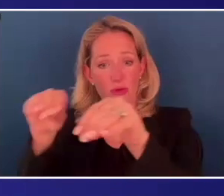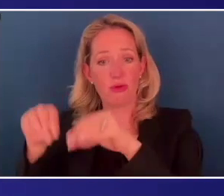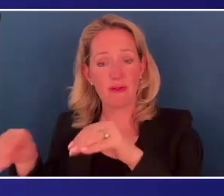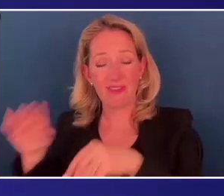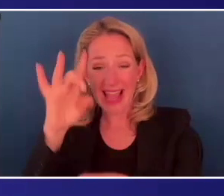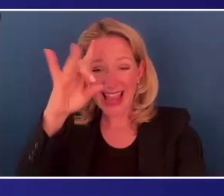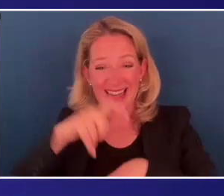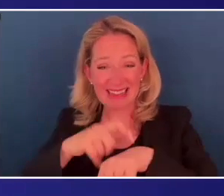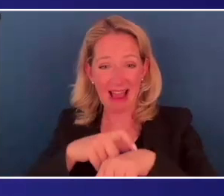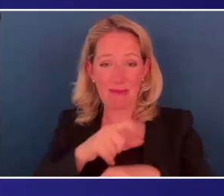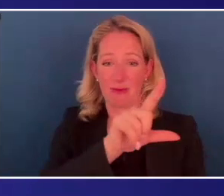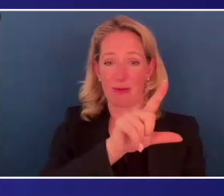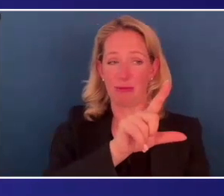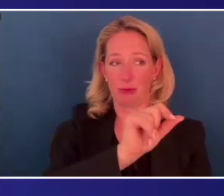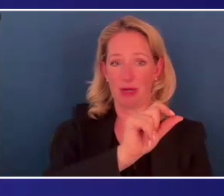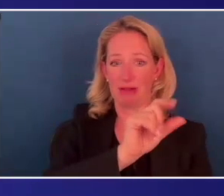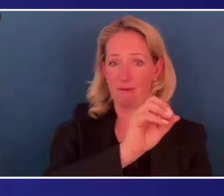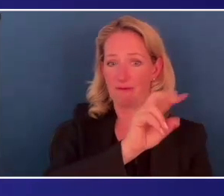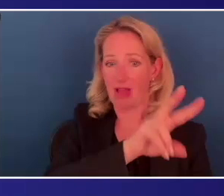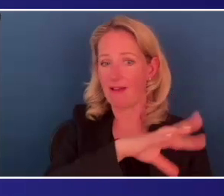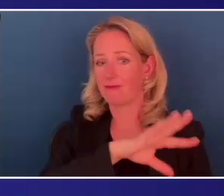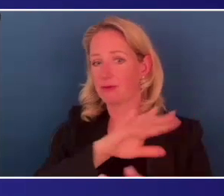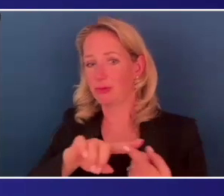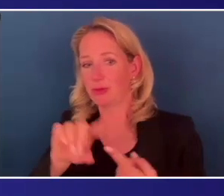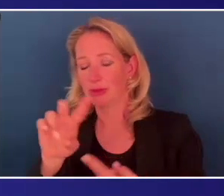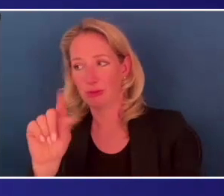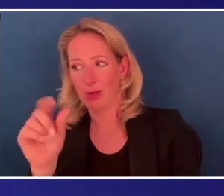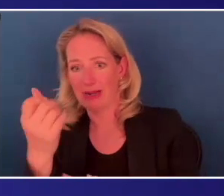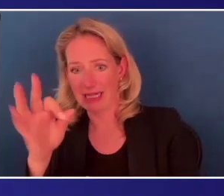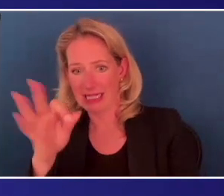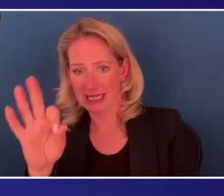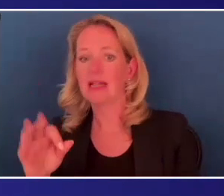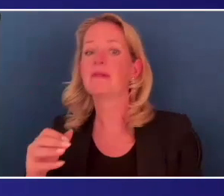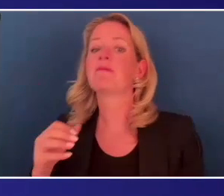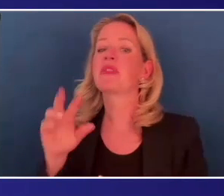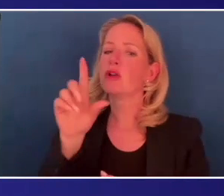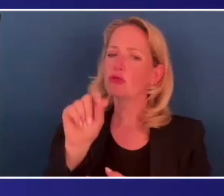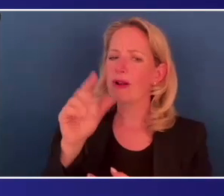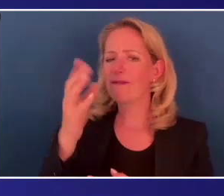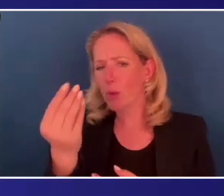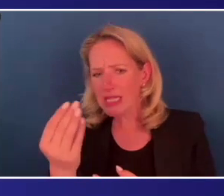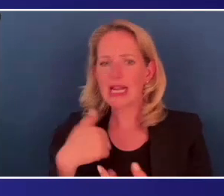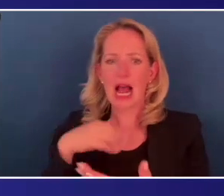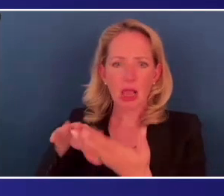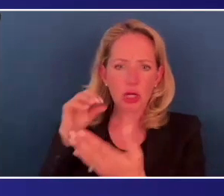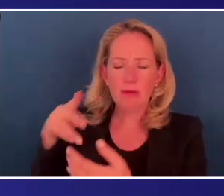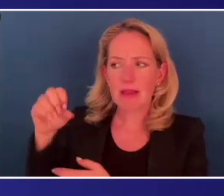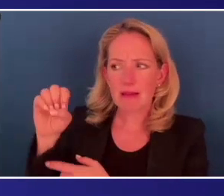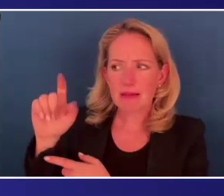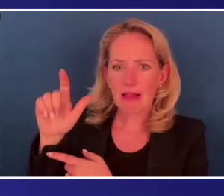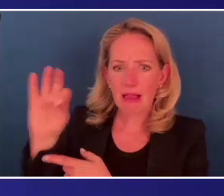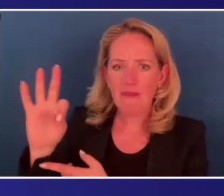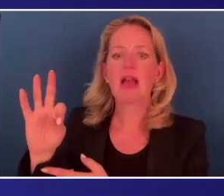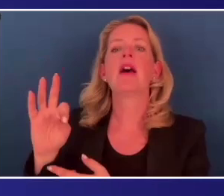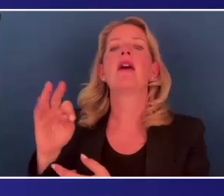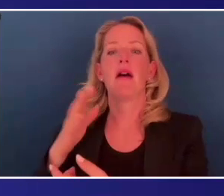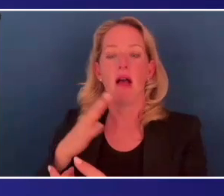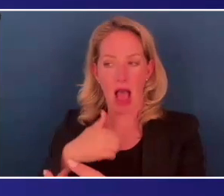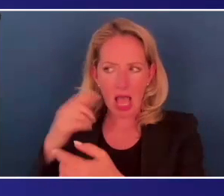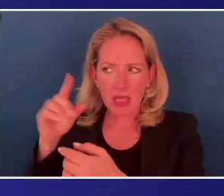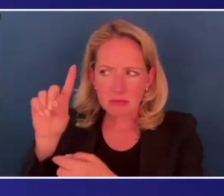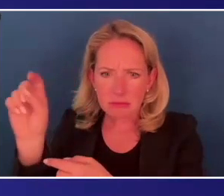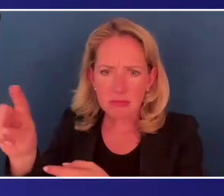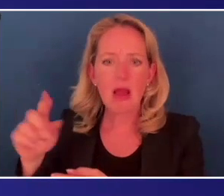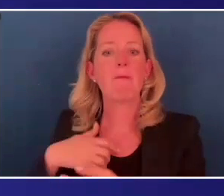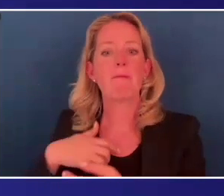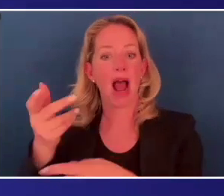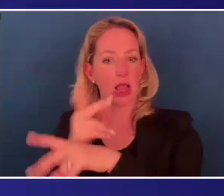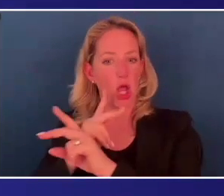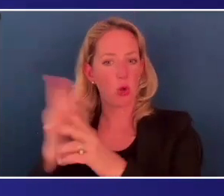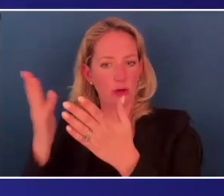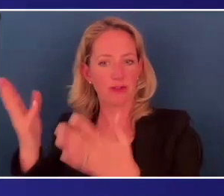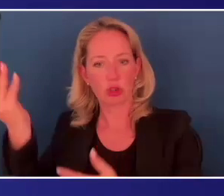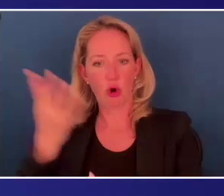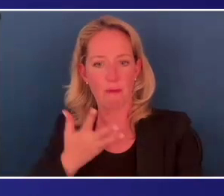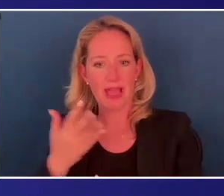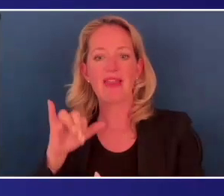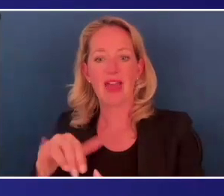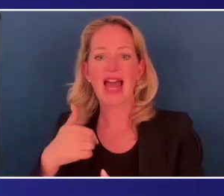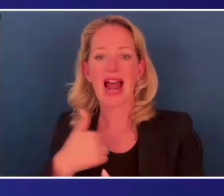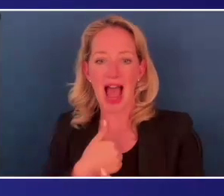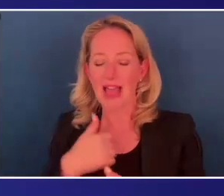I 1st learned about PSLF and to around 2,014. When I inquired about the program, my low servers were told me I couldn't utilize it because I had what was called FFEL loans.